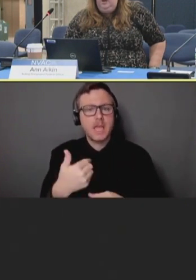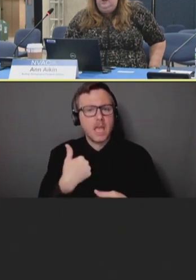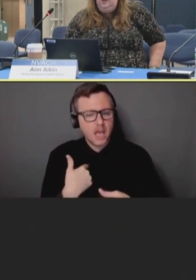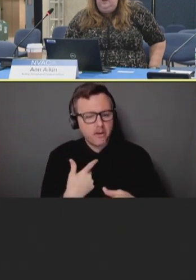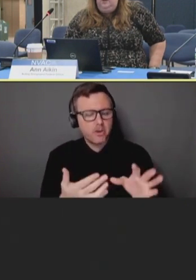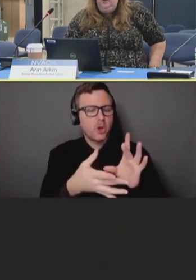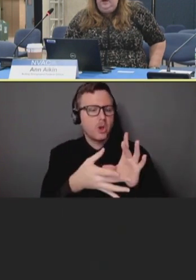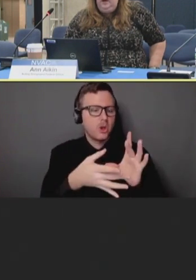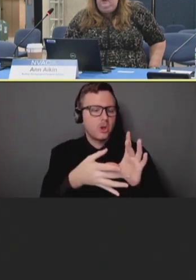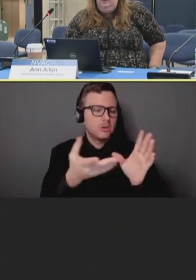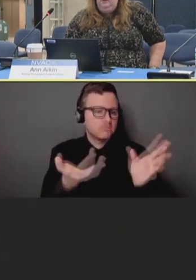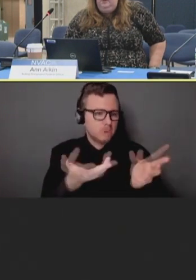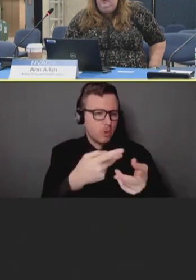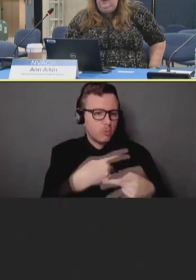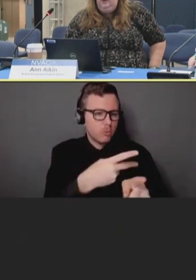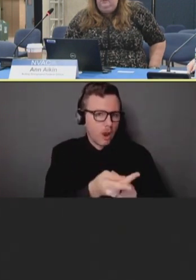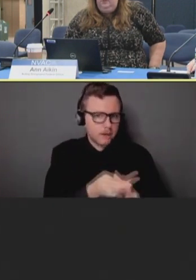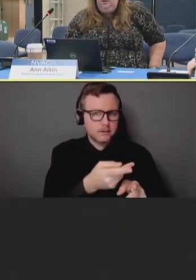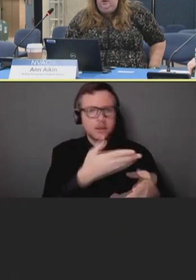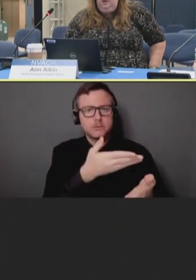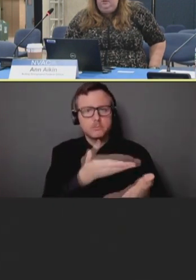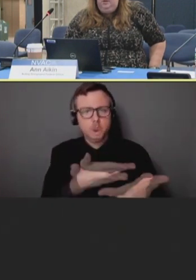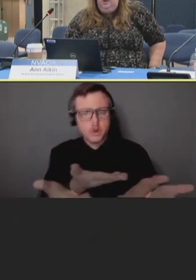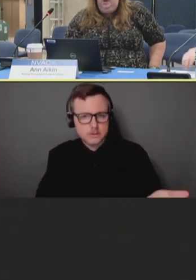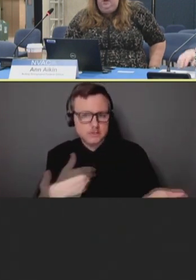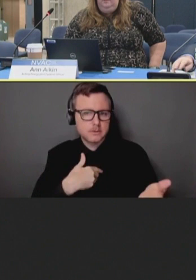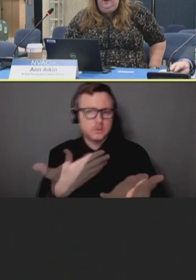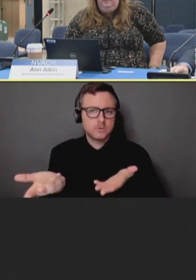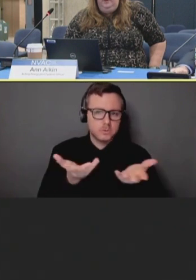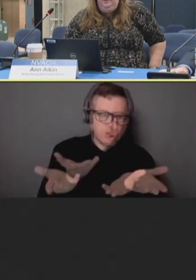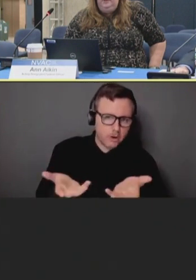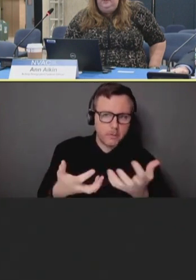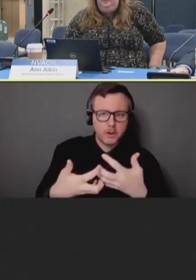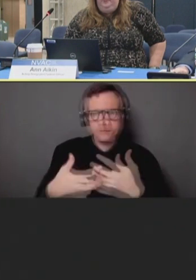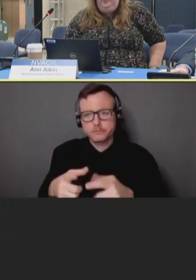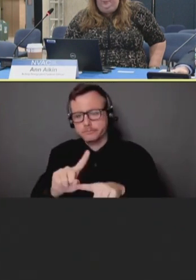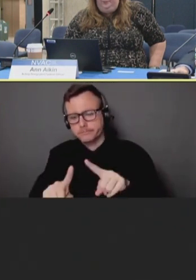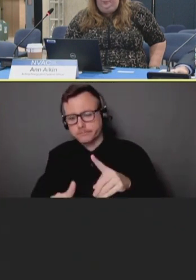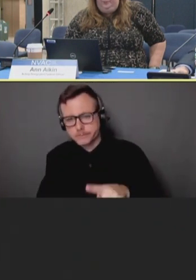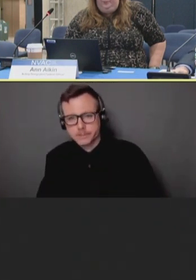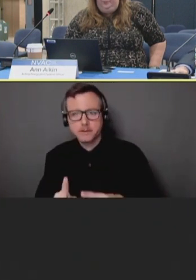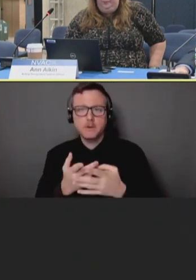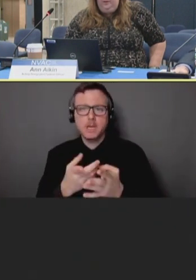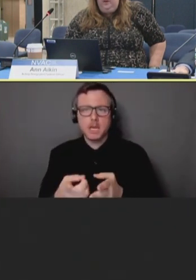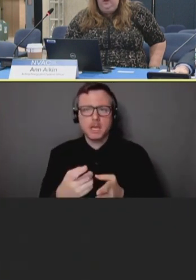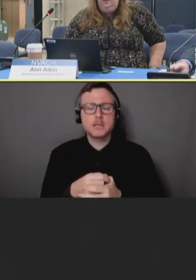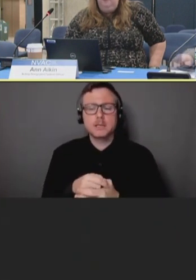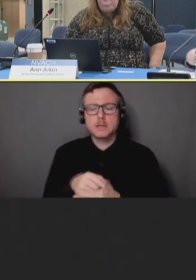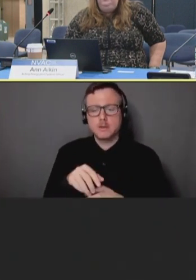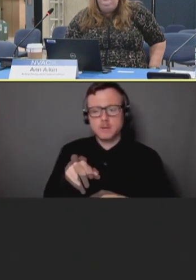So, with that I will start the roll call. Bob Hopkins. Robert Hopkins: Here. Ann Aikin: Melody Butler.